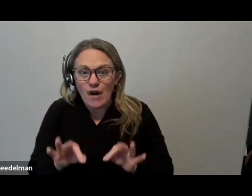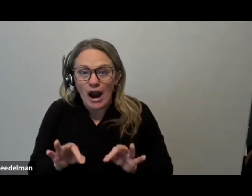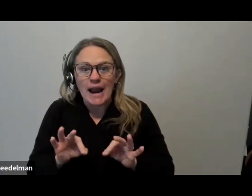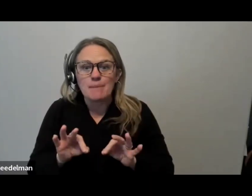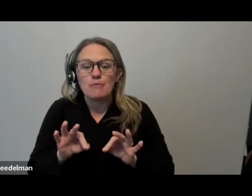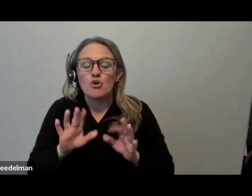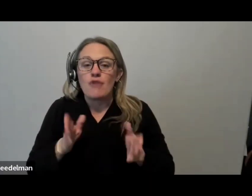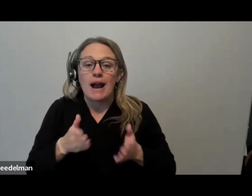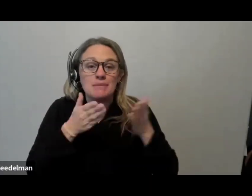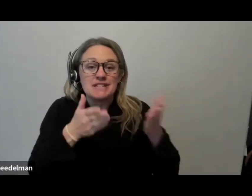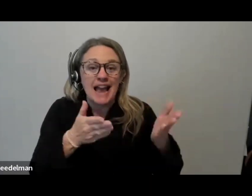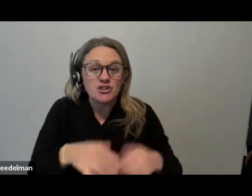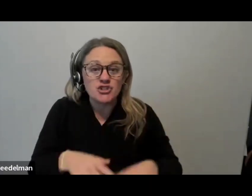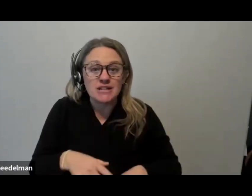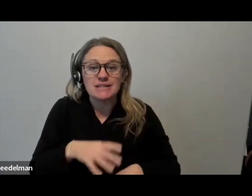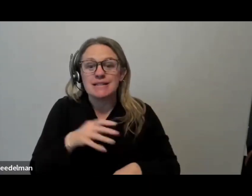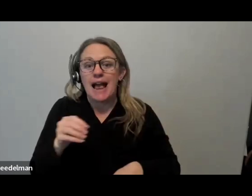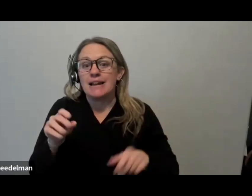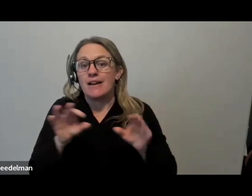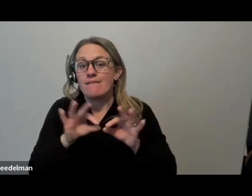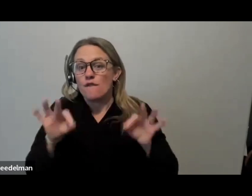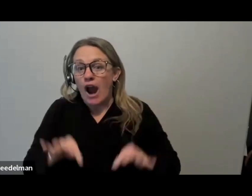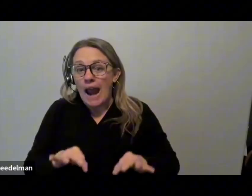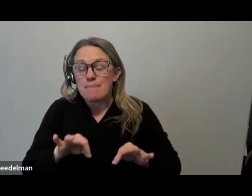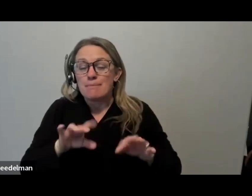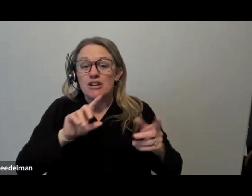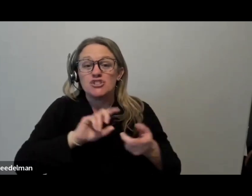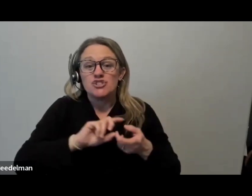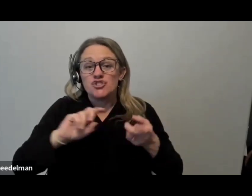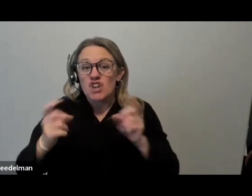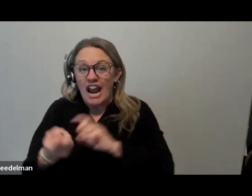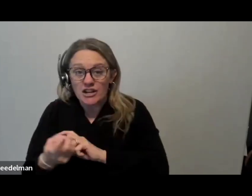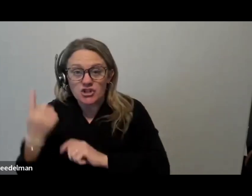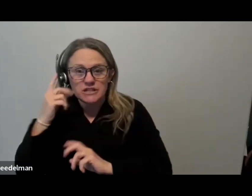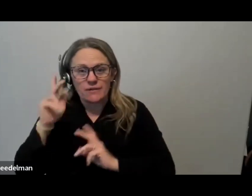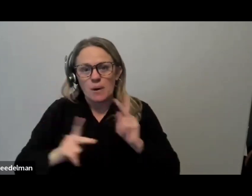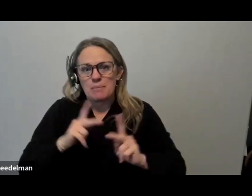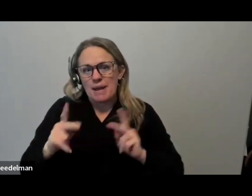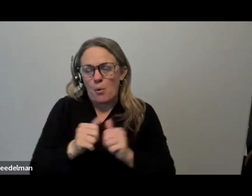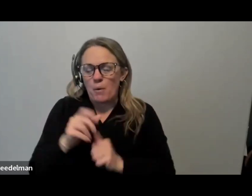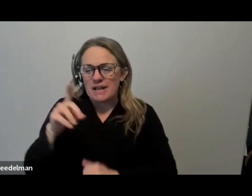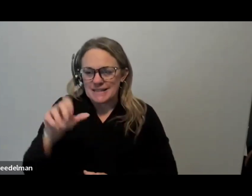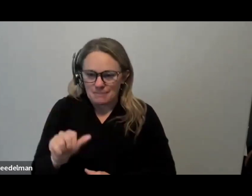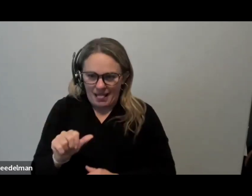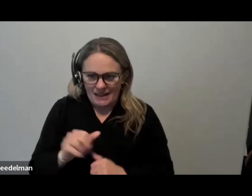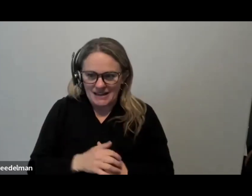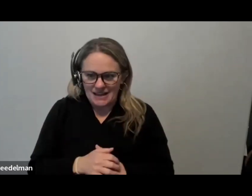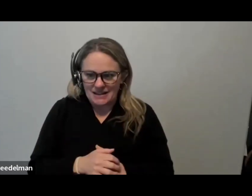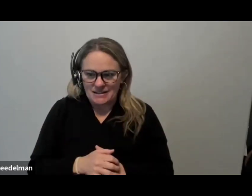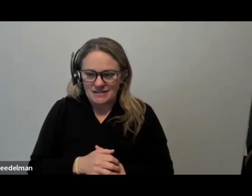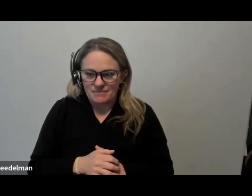and experience for accessibility or for people with disabilities is that by kind of taking the, the approach of UXR,